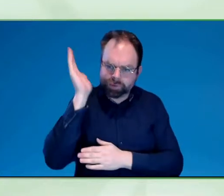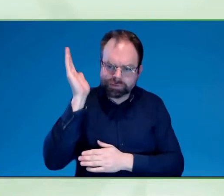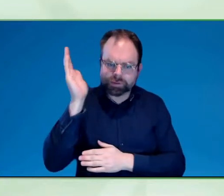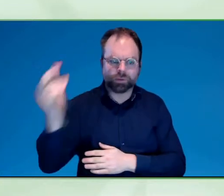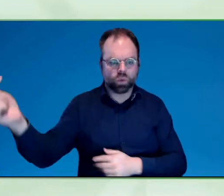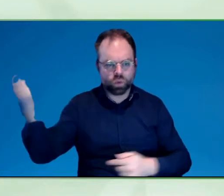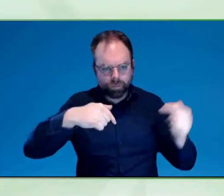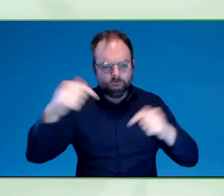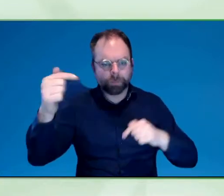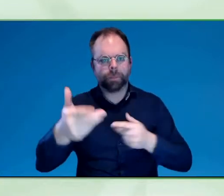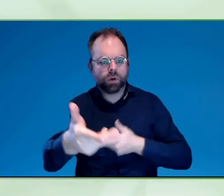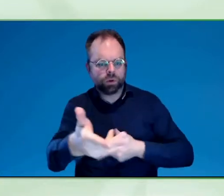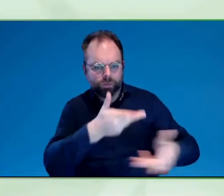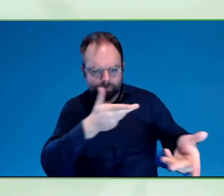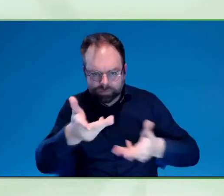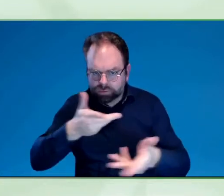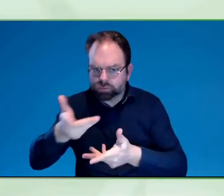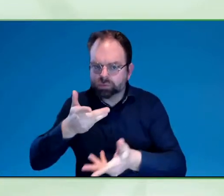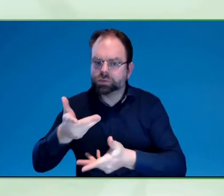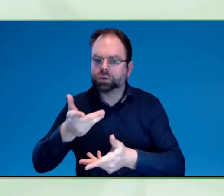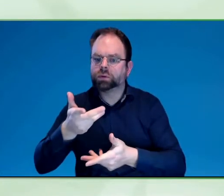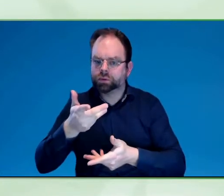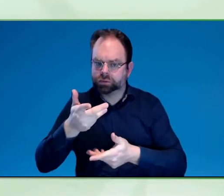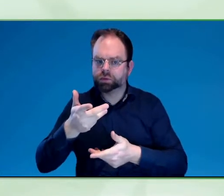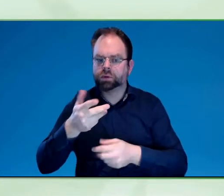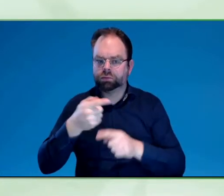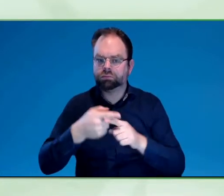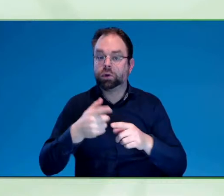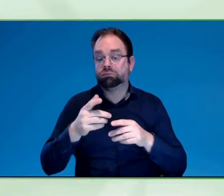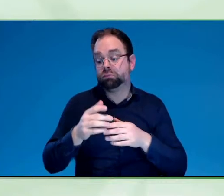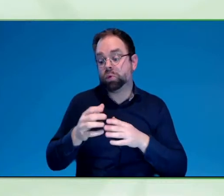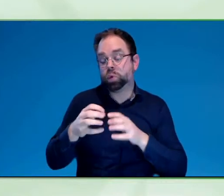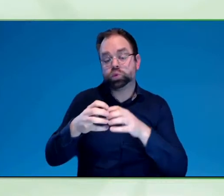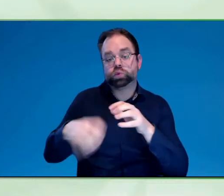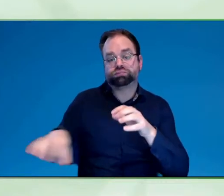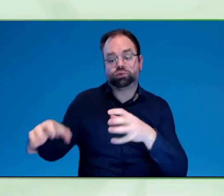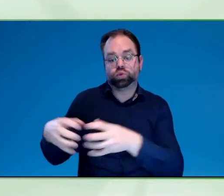We are always looking for somebody who would be willing to fund this work and help us grow